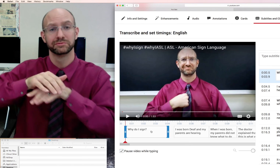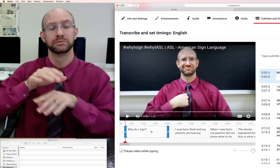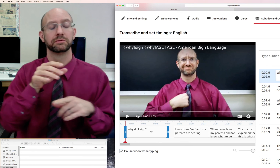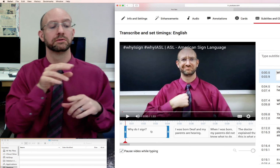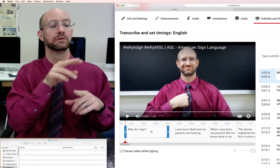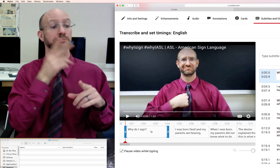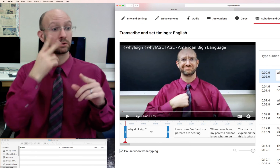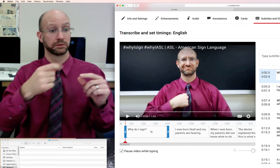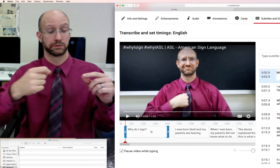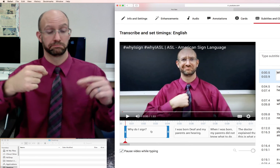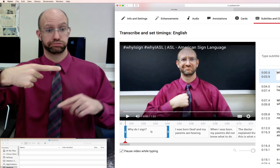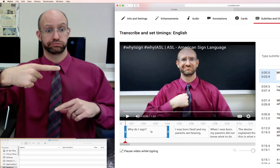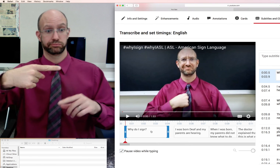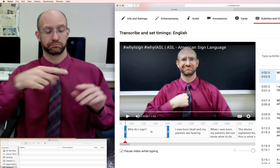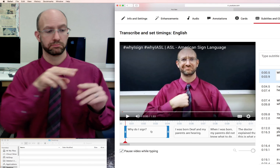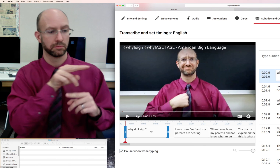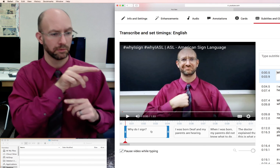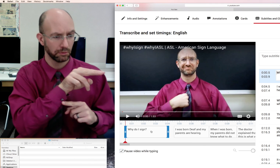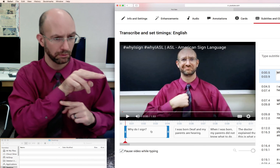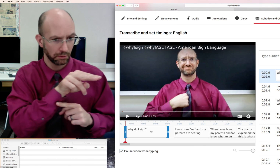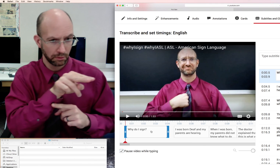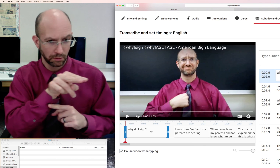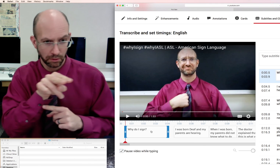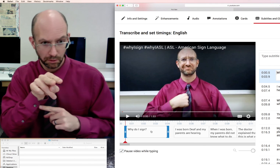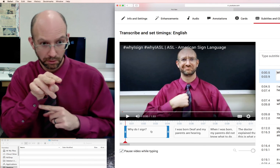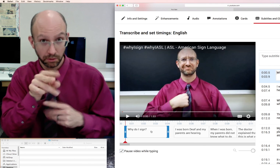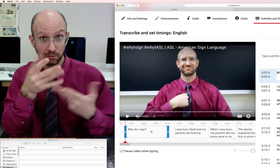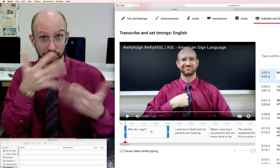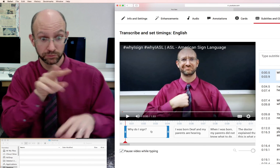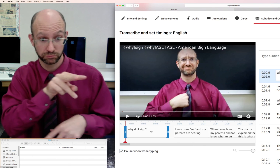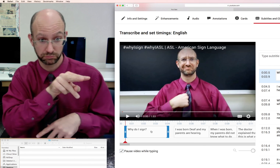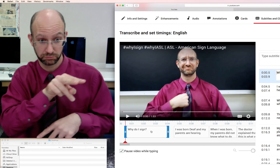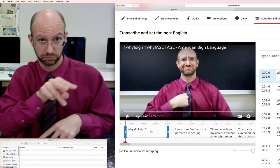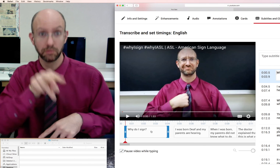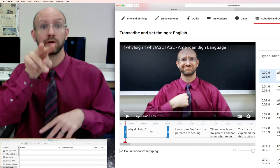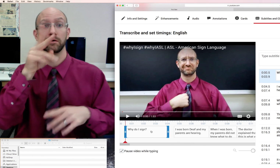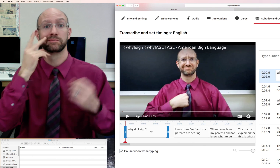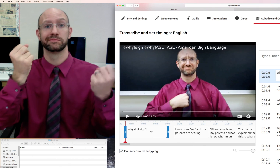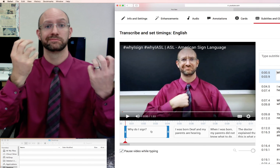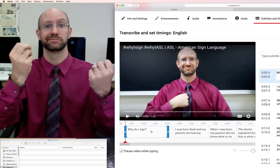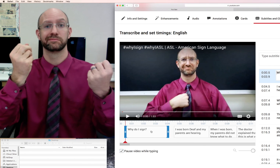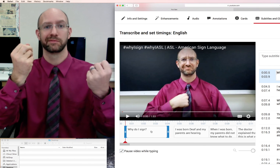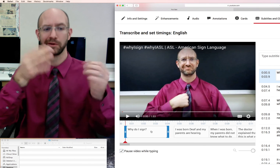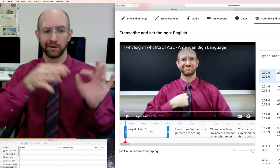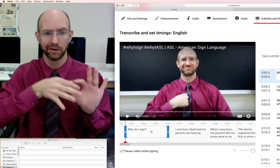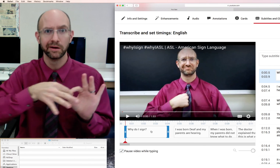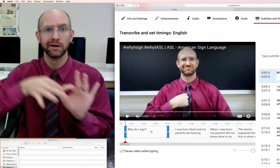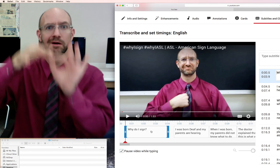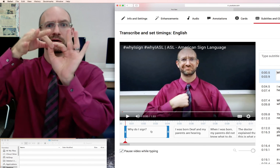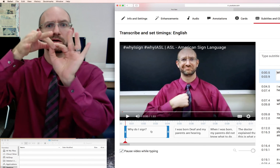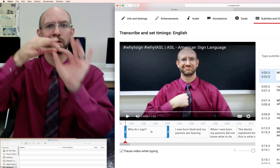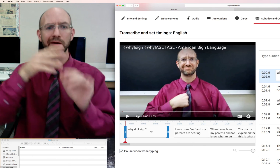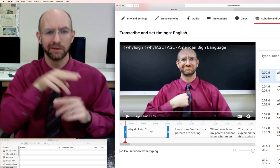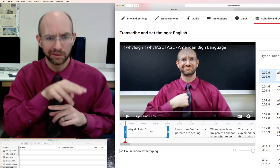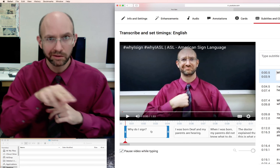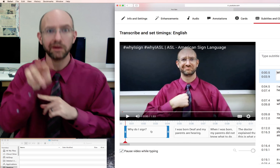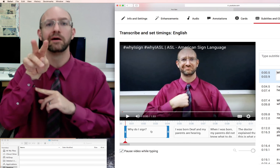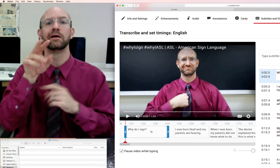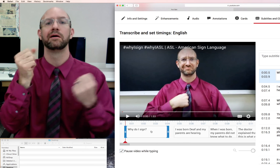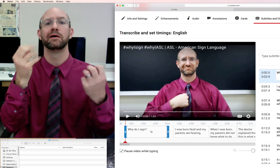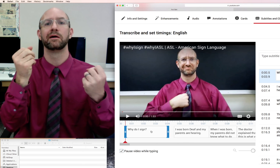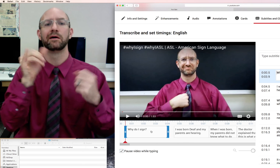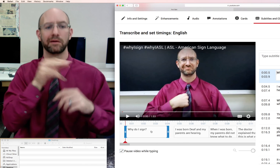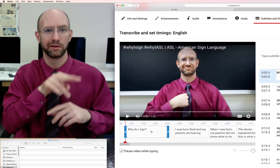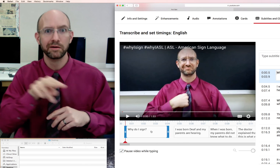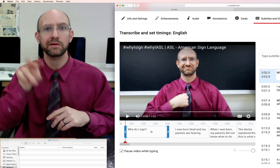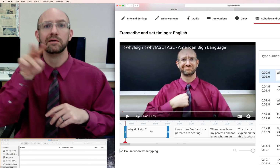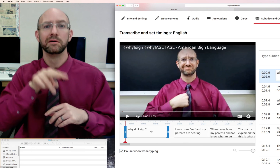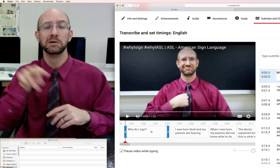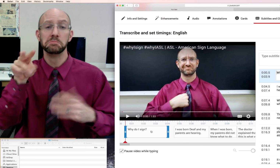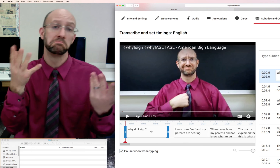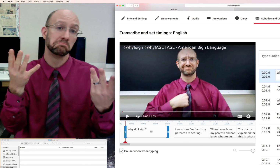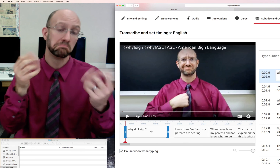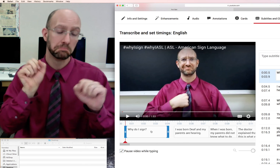When they see the English caption come up, they would read it. Then they can make the connection when they watch you sign.